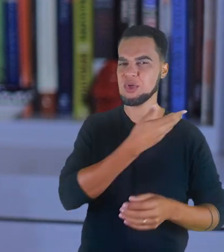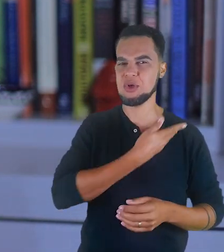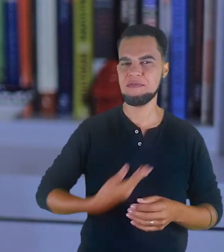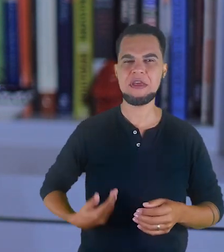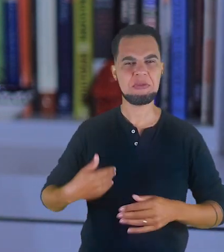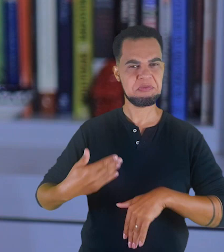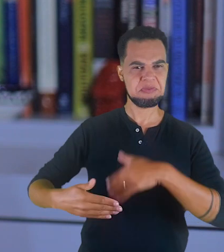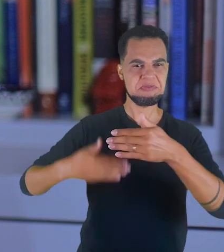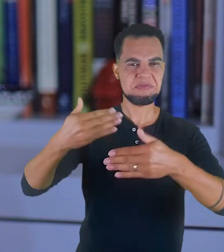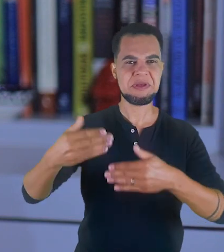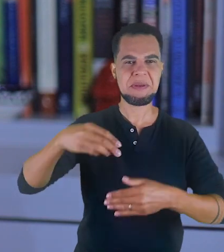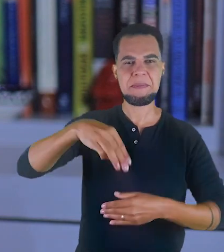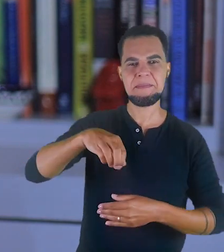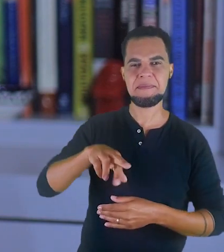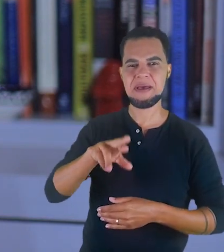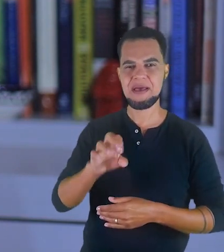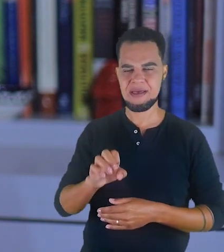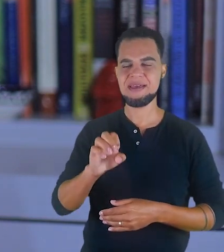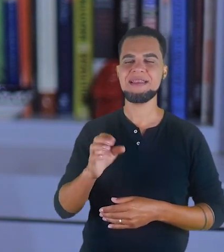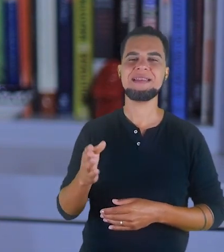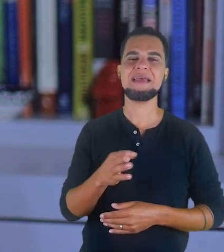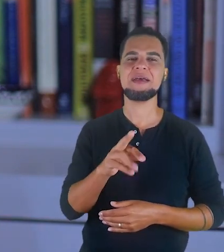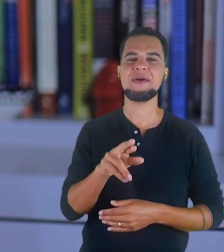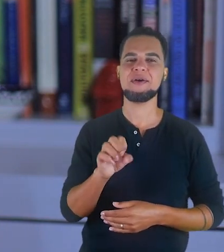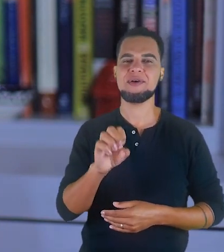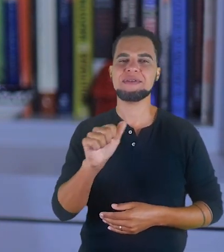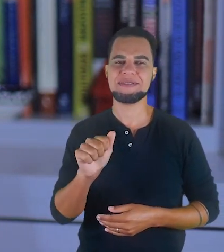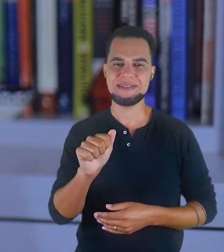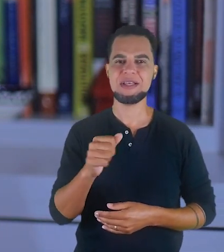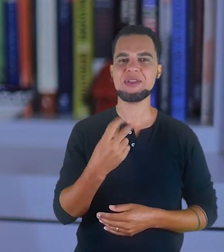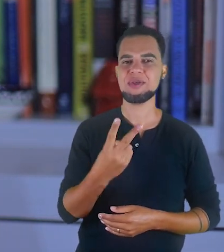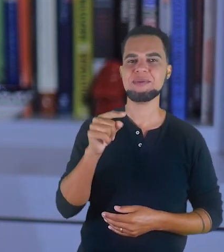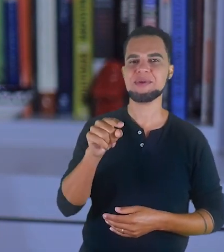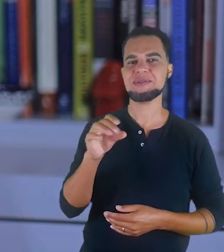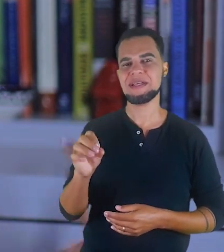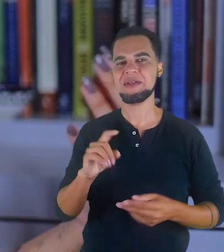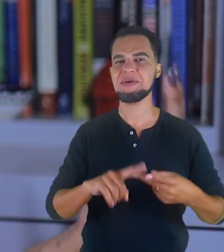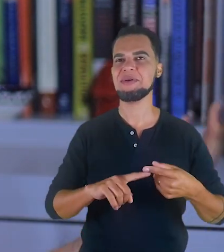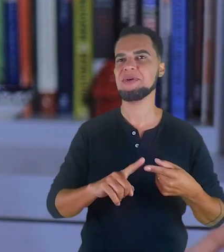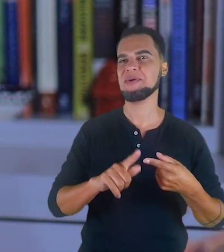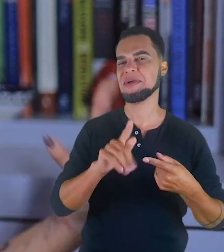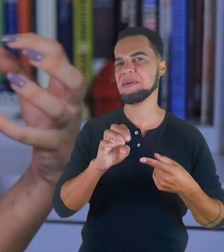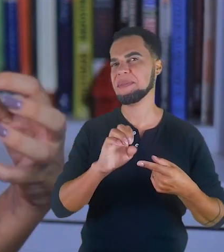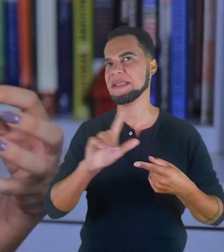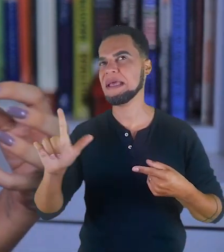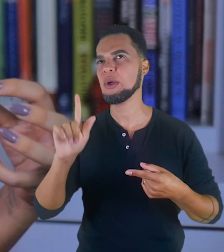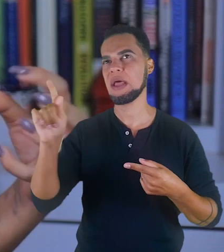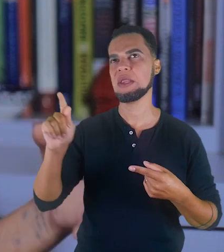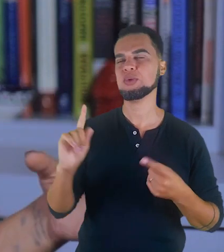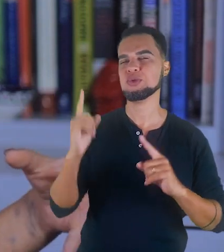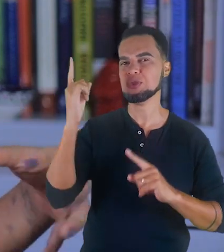that has been called the pink tide, the 2.0 pink tide. And so we can look at Gabriel Boric in Chile,